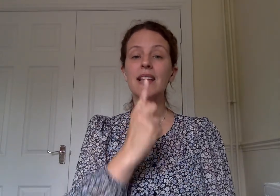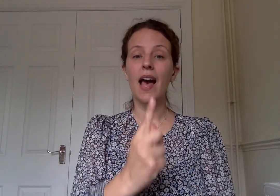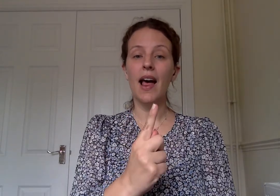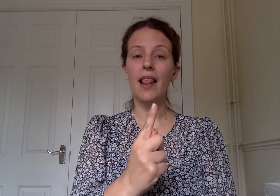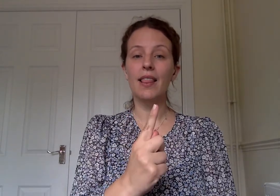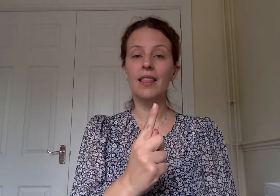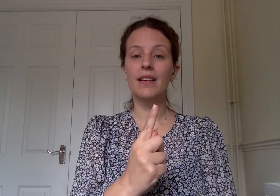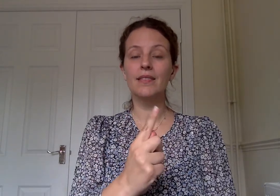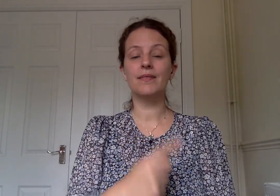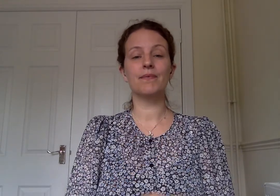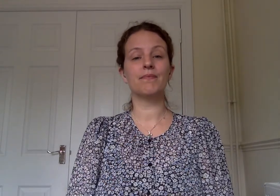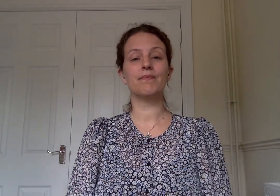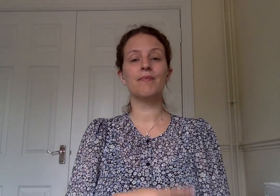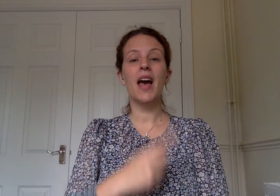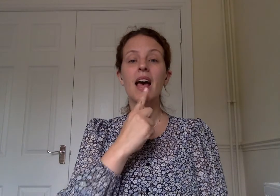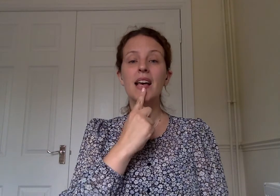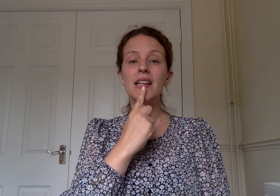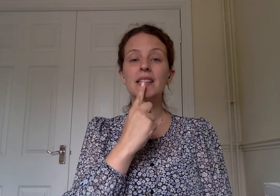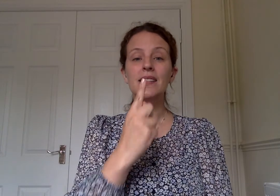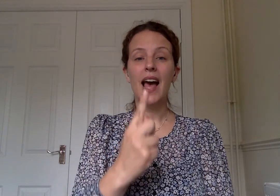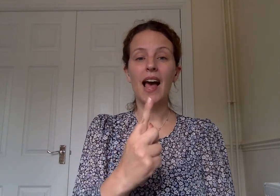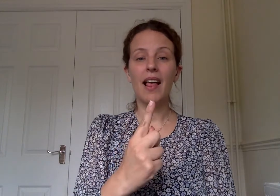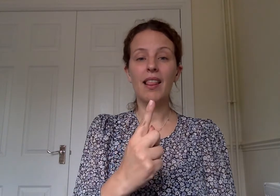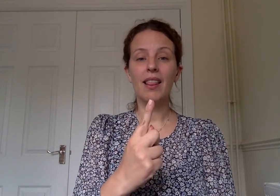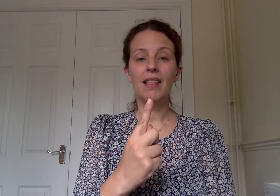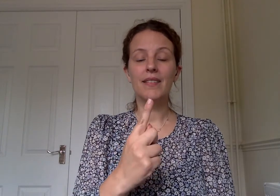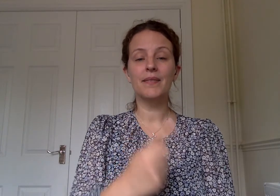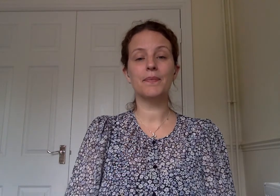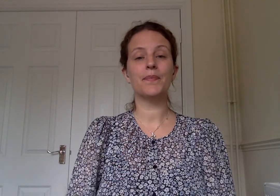Tell